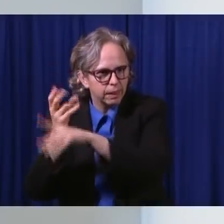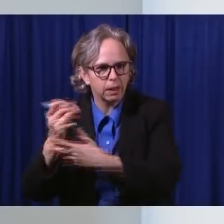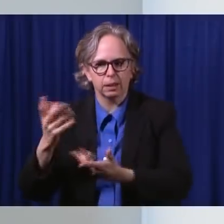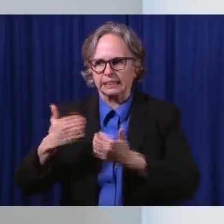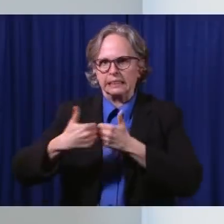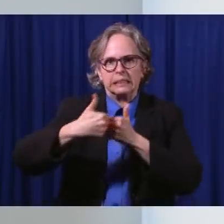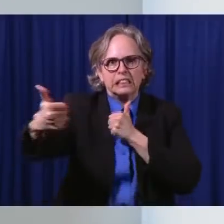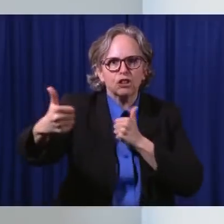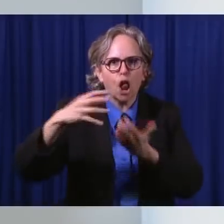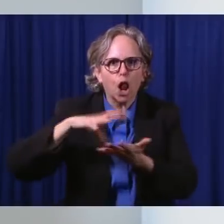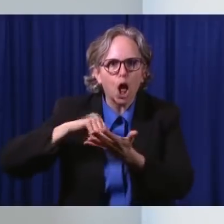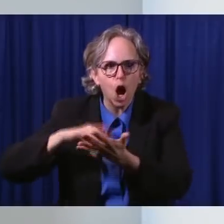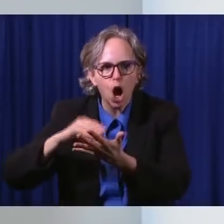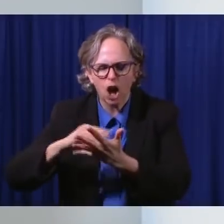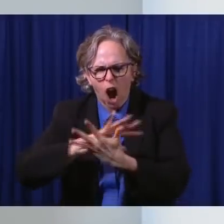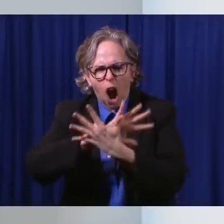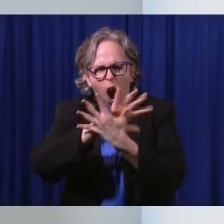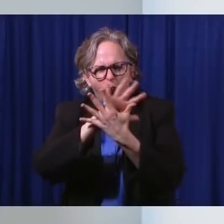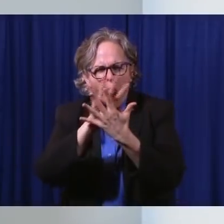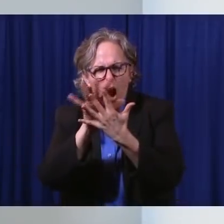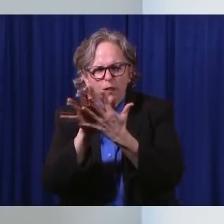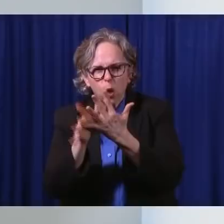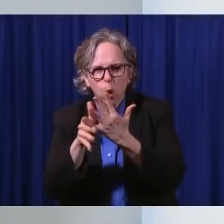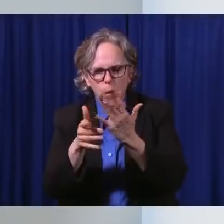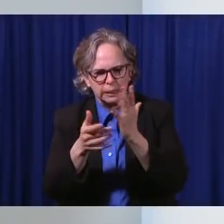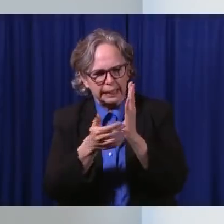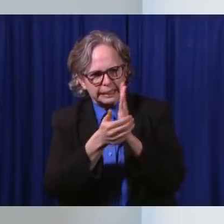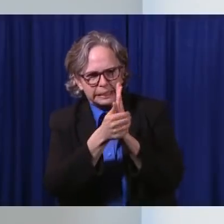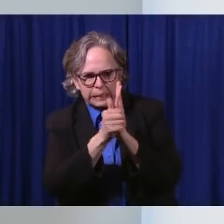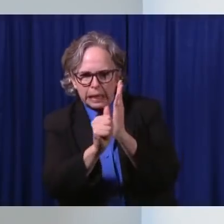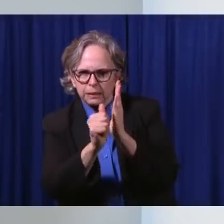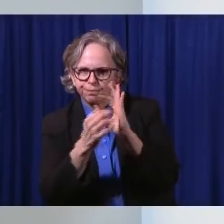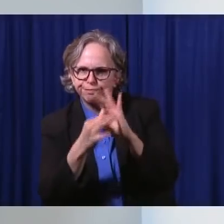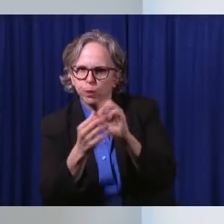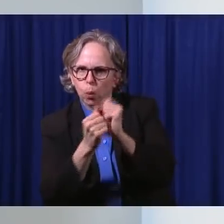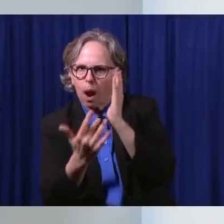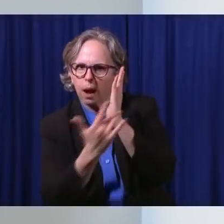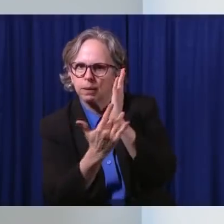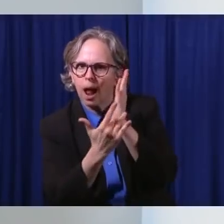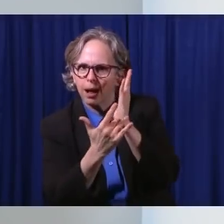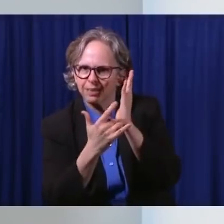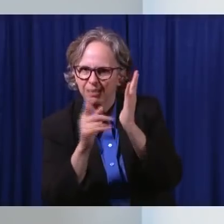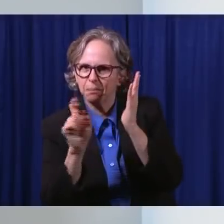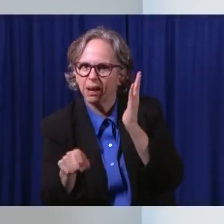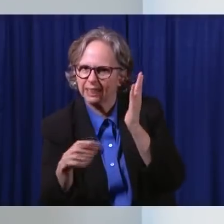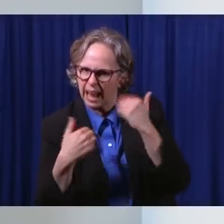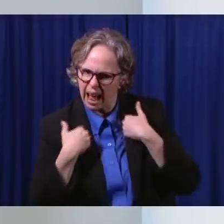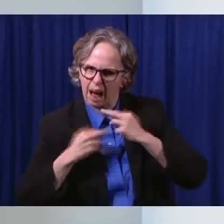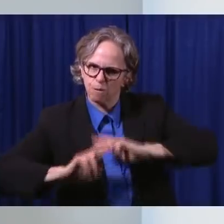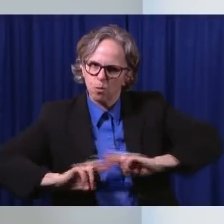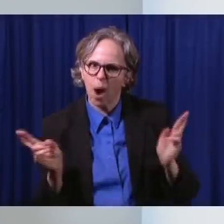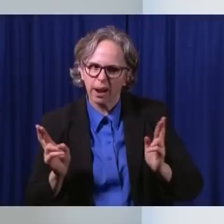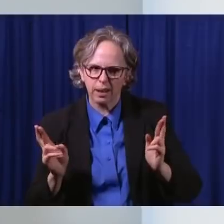A 16% UNEMPLOYMENT RATE. IF YOU THINK OF THE THINGS THAT'S CHANGED AND AS YOU TALK WITH BUSINESSES AND THEY LOOK AT THE